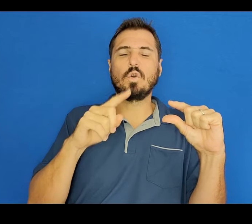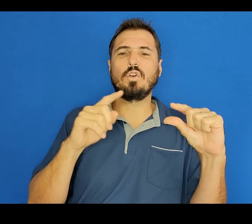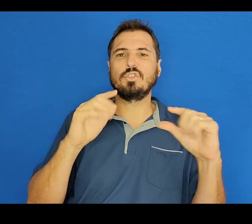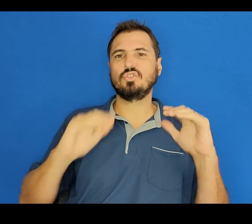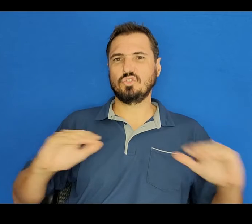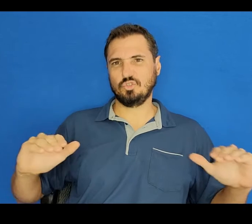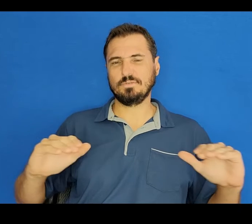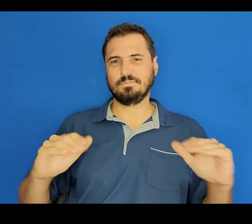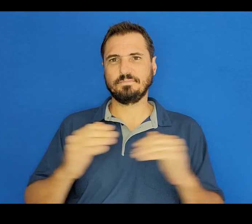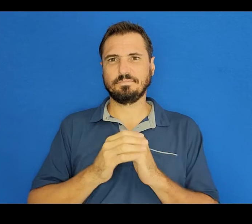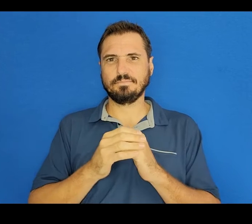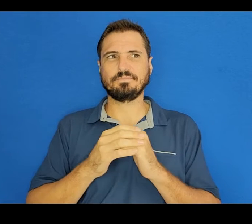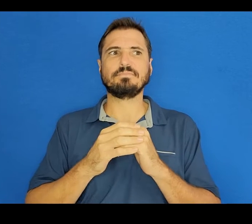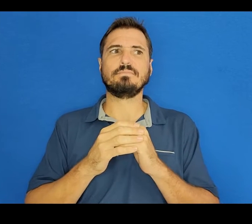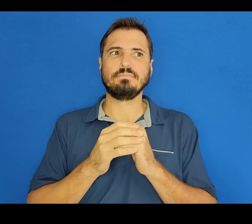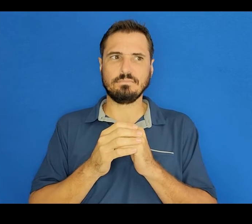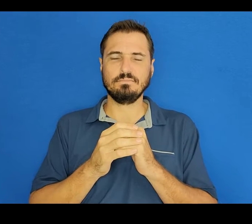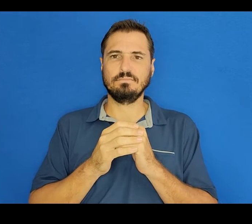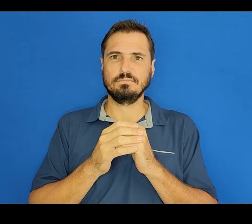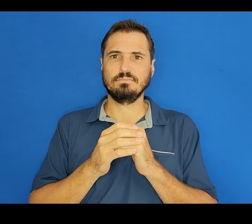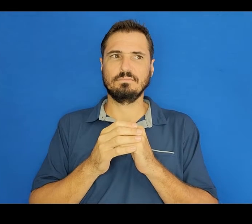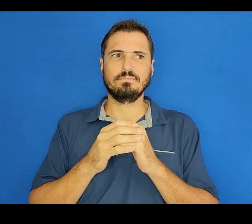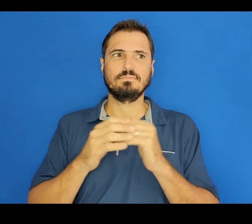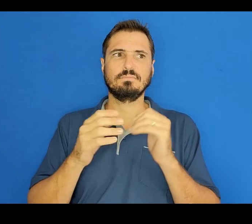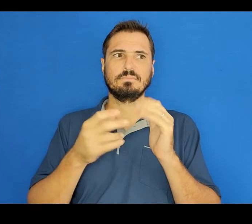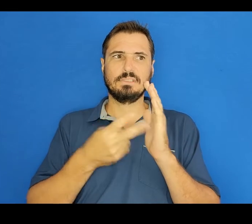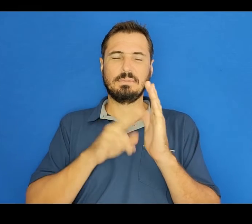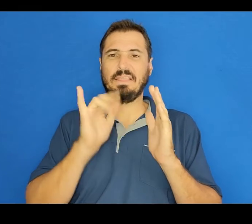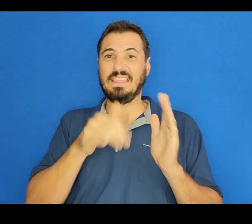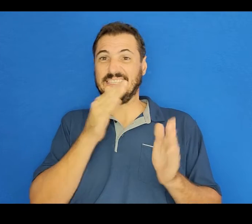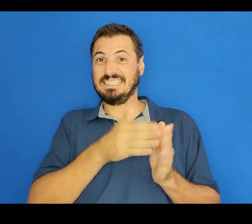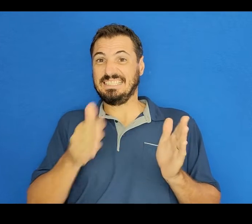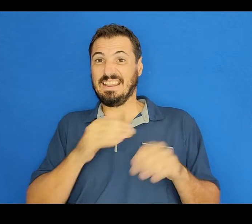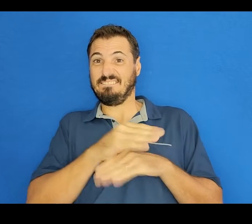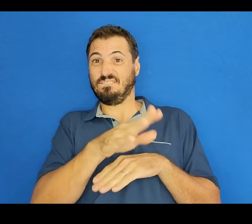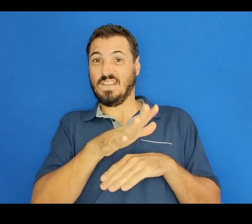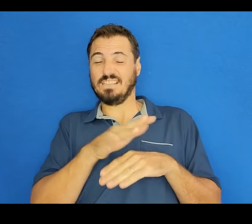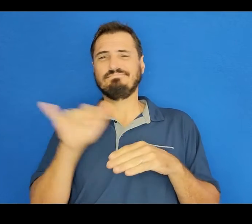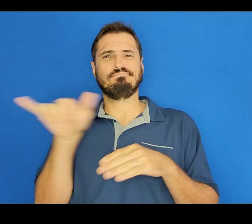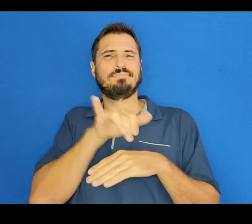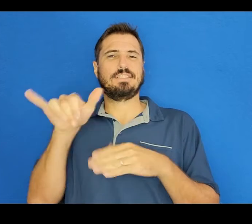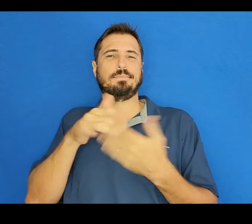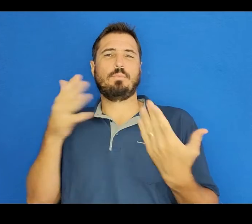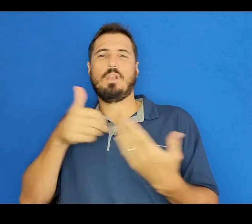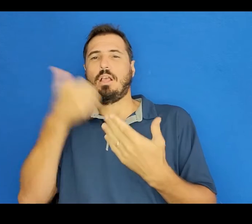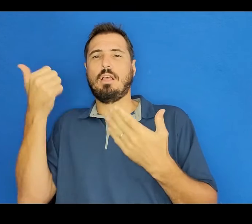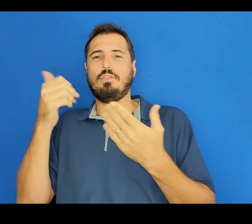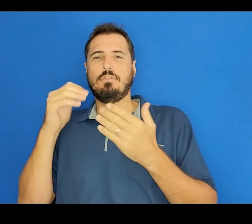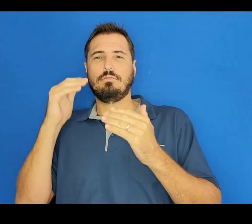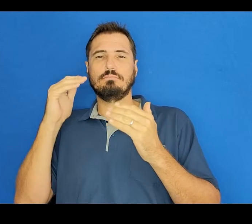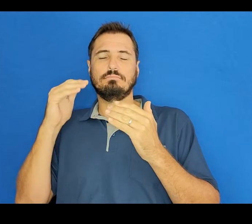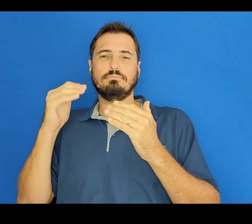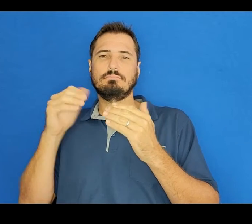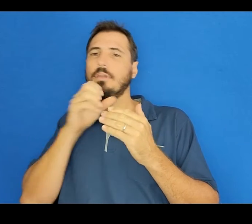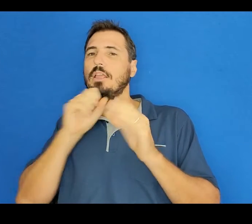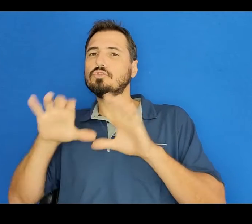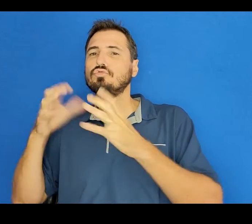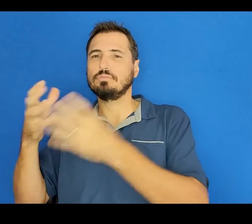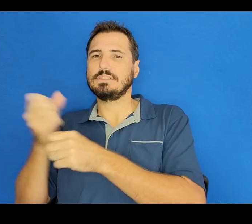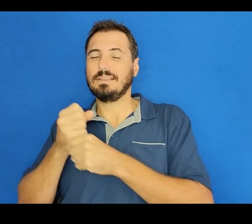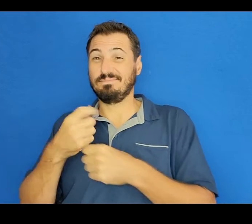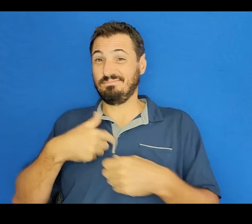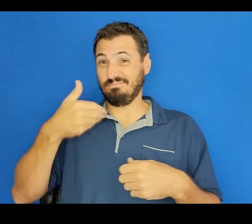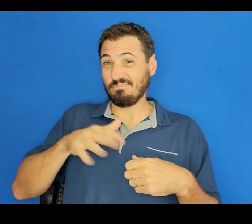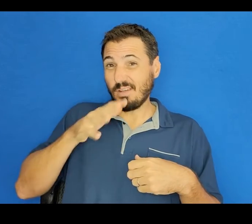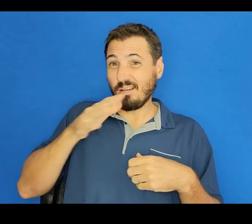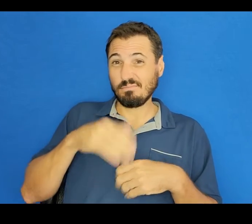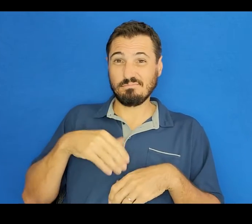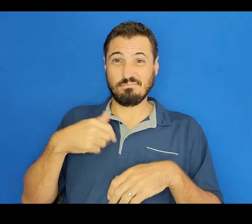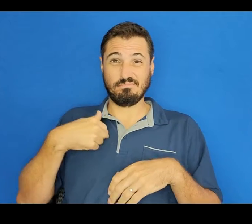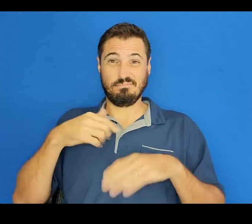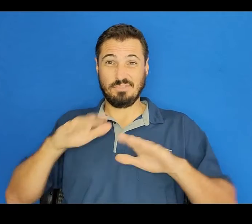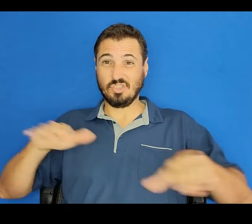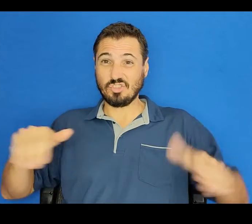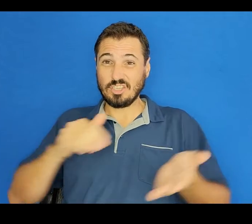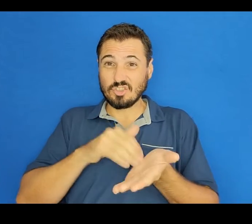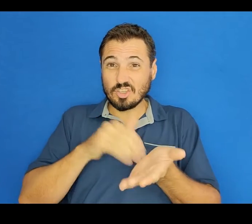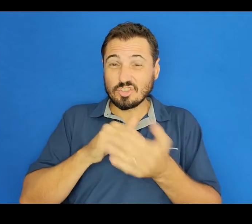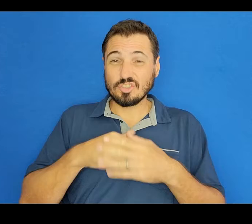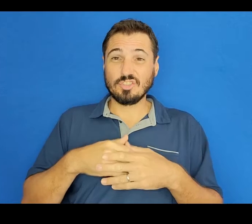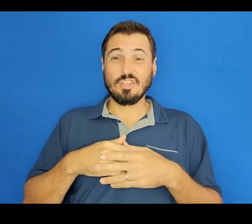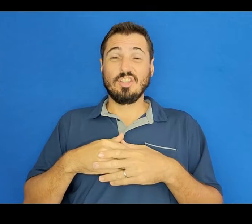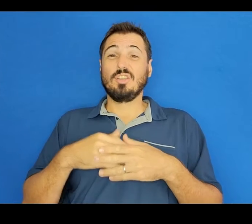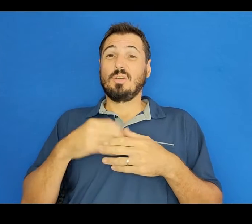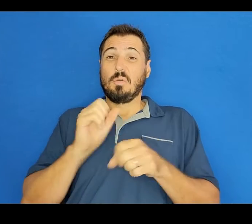effectiveness are equivalent to what is seen in other age groups. As a mom, a pediatrician, and a public health physician, I recommend vaccinating your keiki now